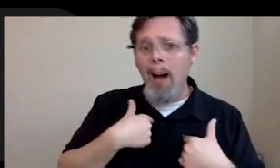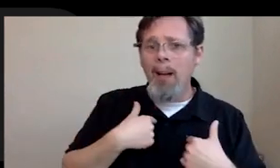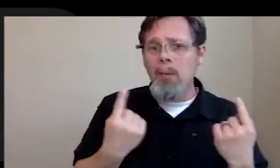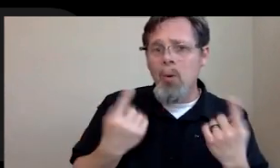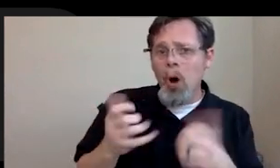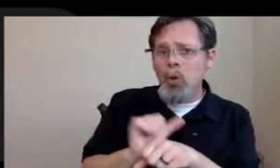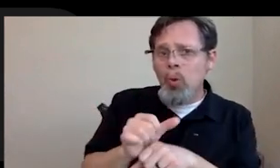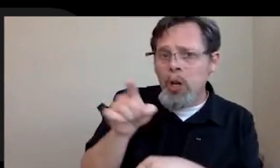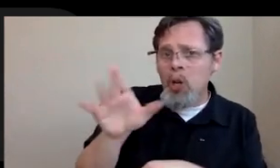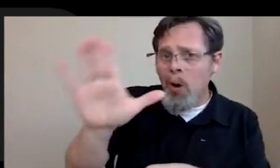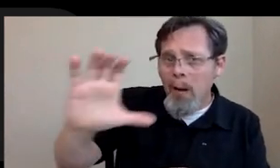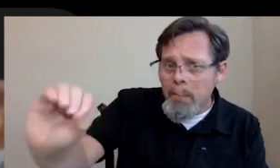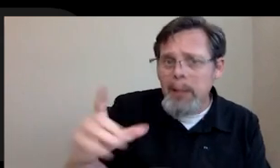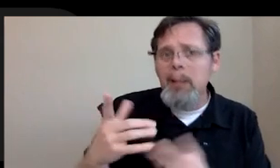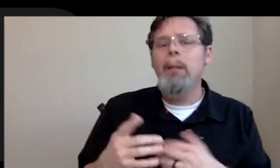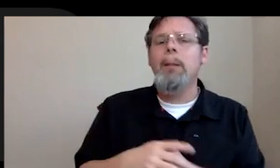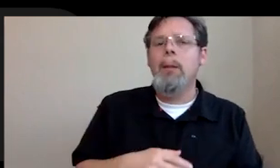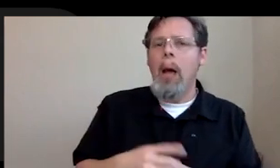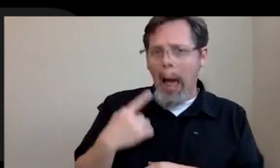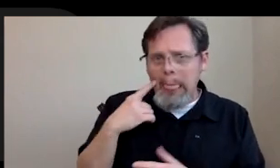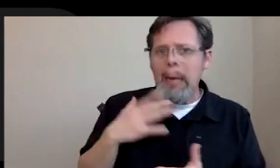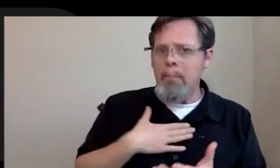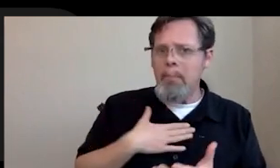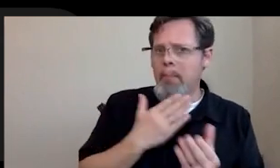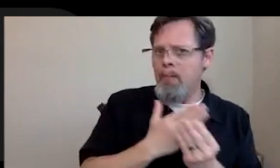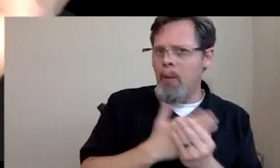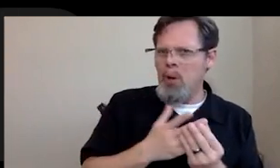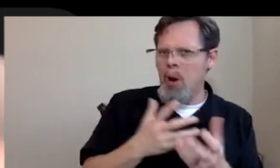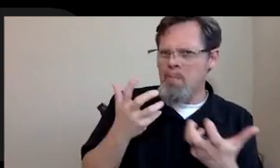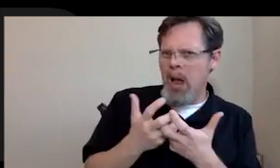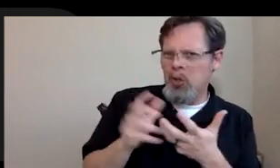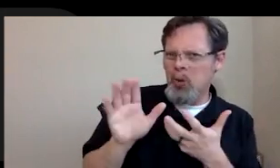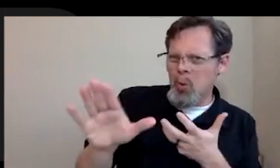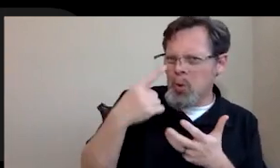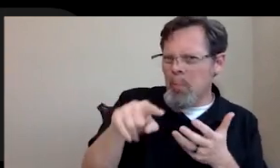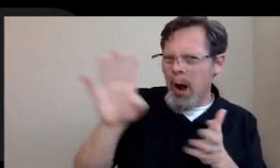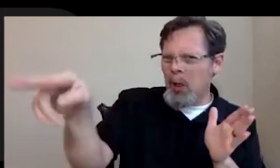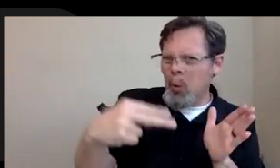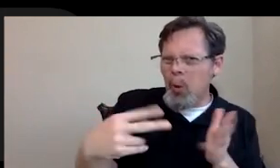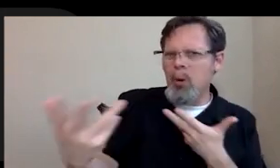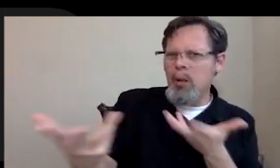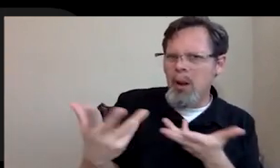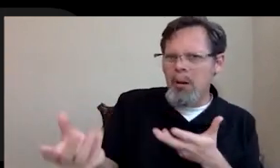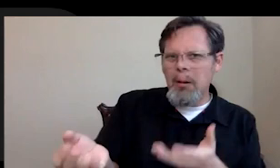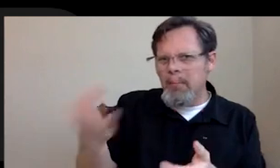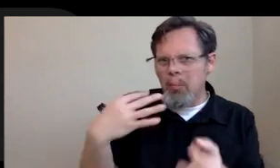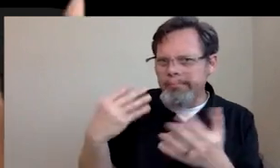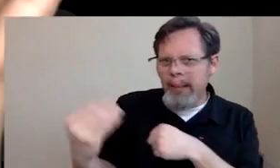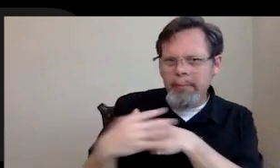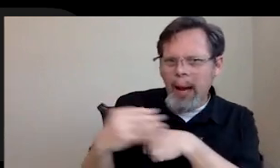work at your company and I believe my portfolio's in your direction. You mind just taking a look and maybe give me one or two piece of advice? I